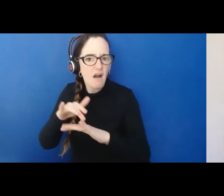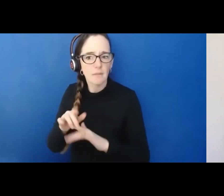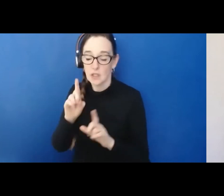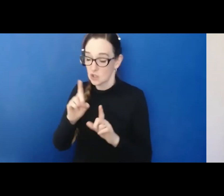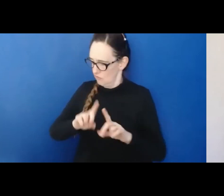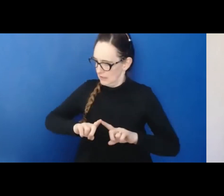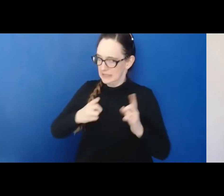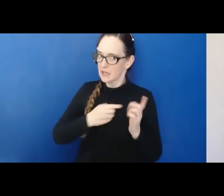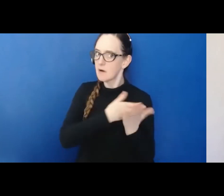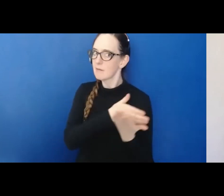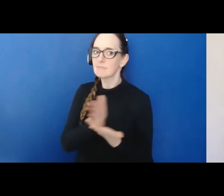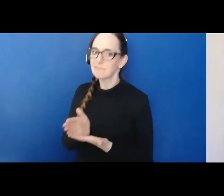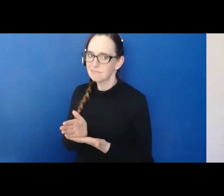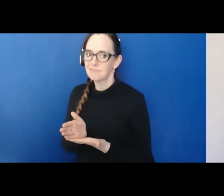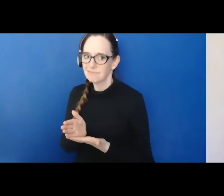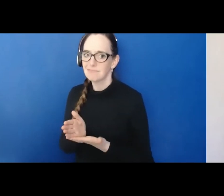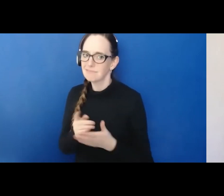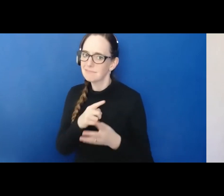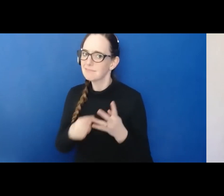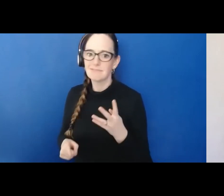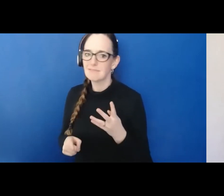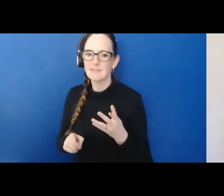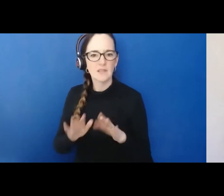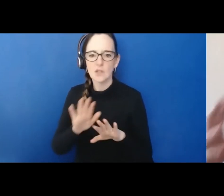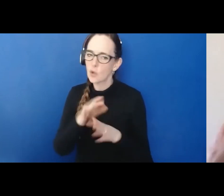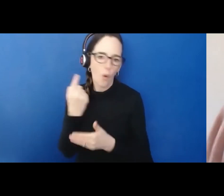this funding model that not purely for currency, also